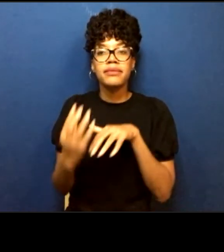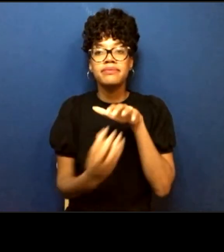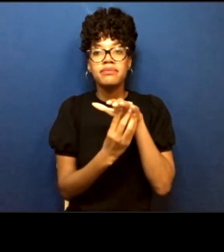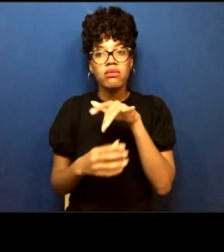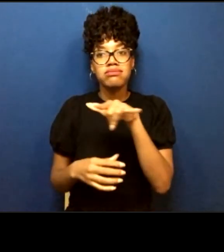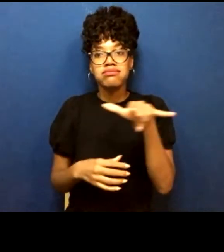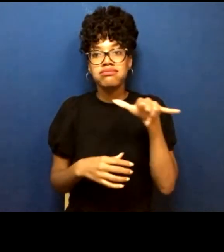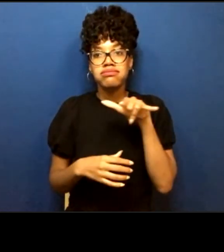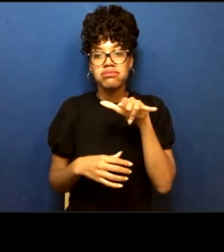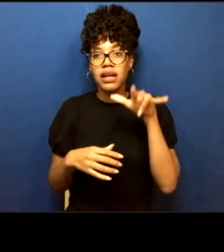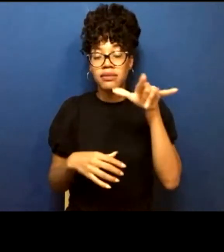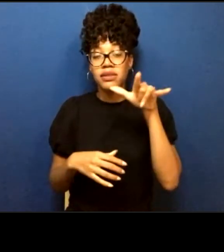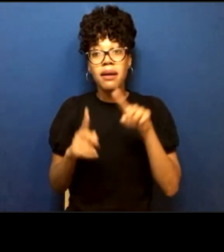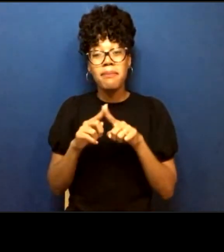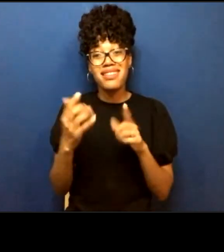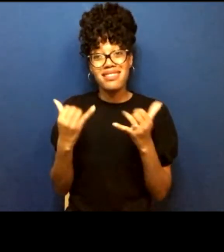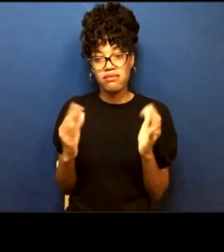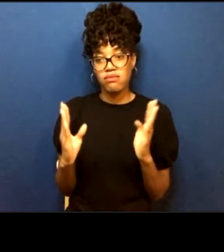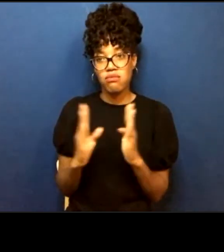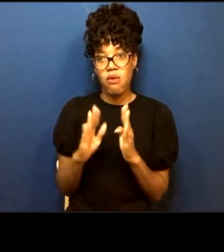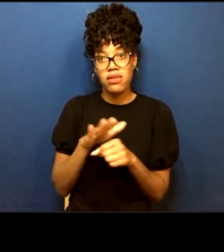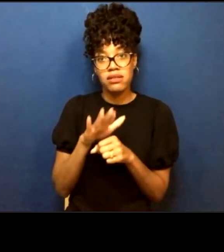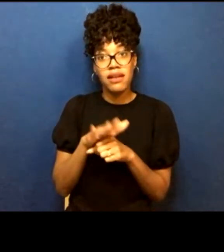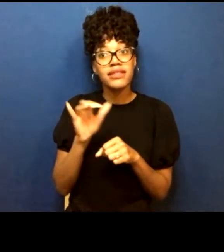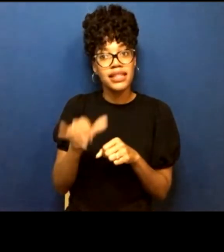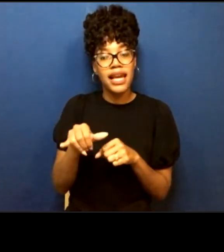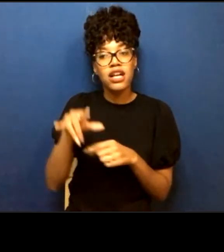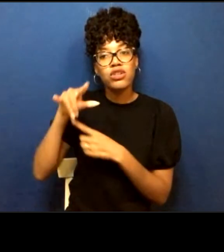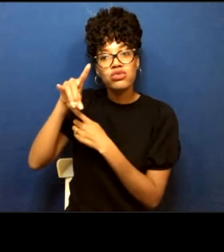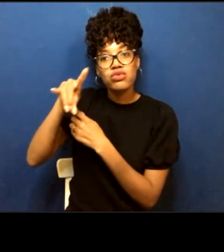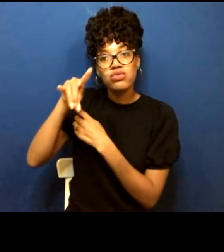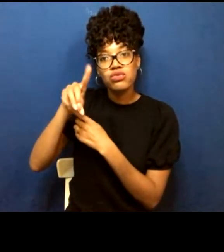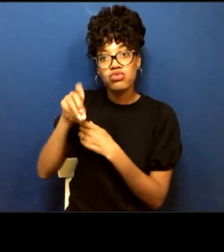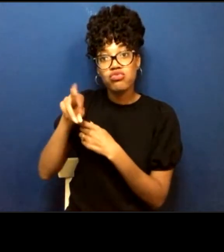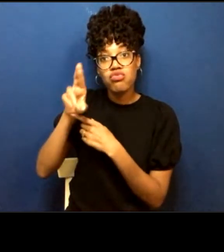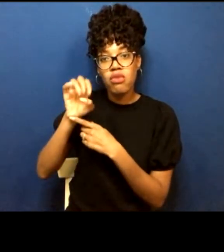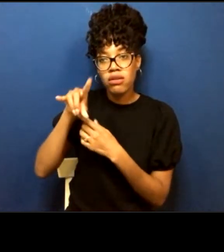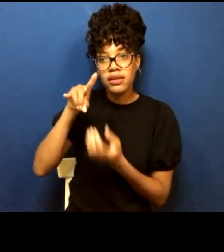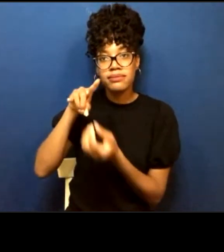that they can actually be also mounted onto your drone. Or an aerial vehicle as well.